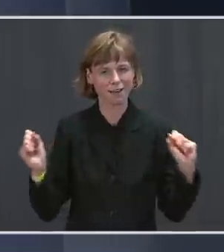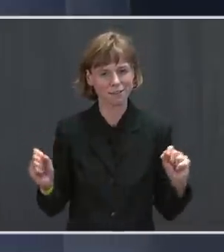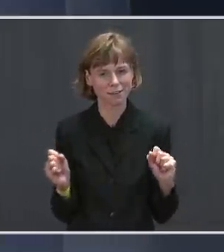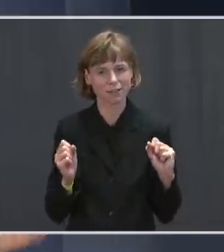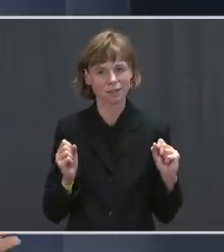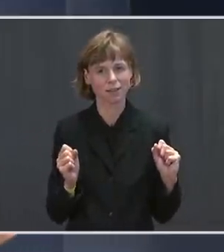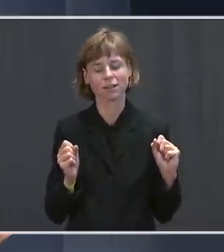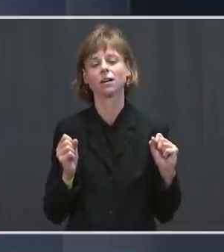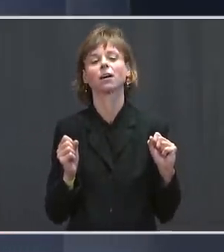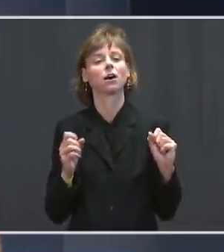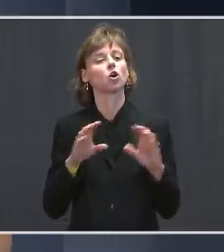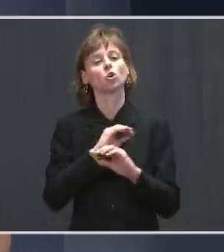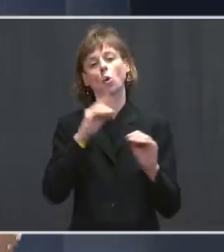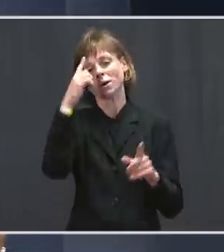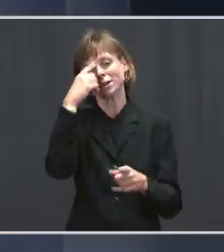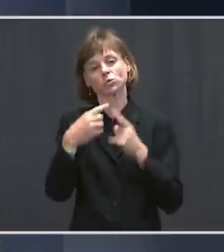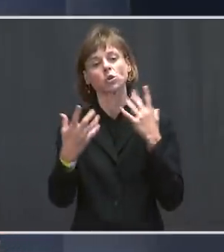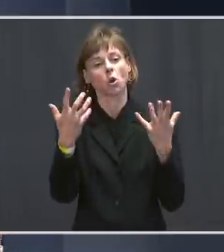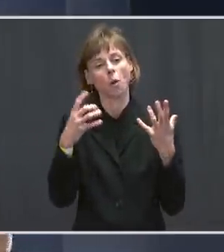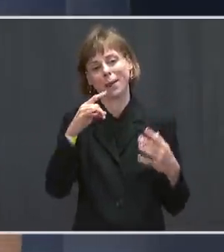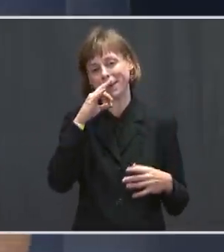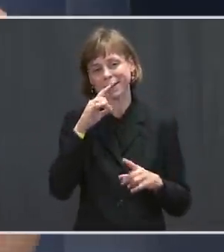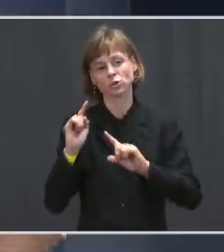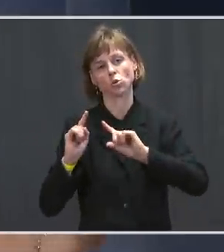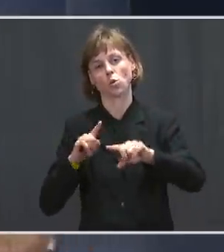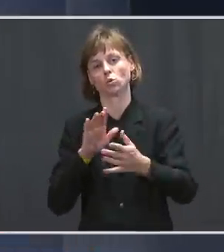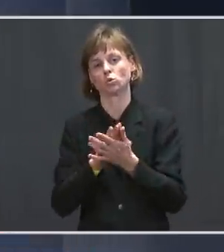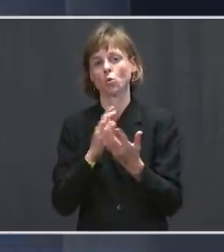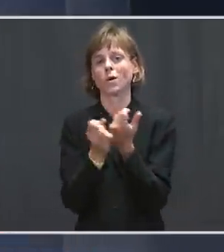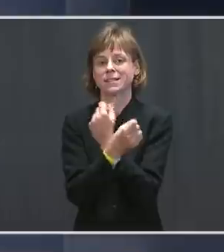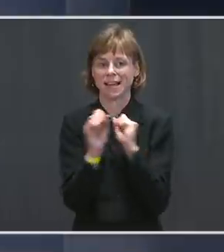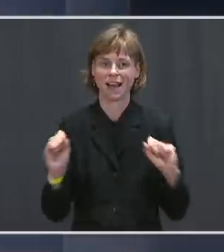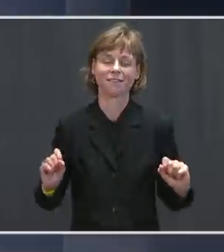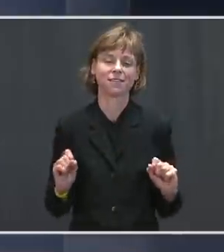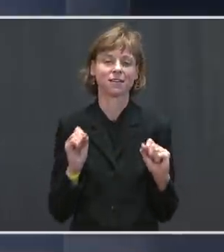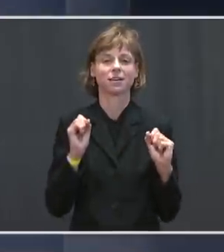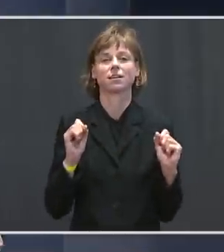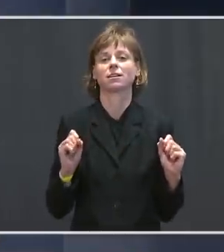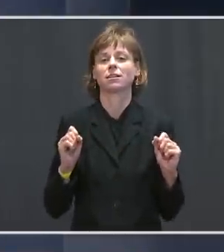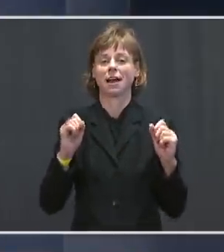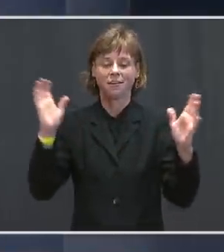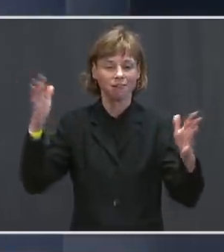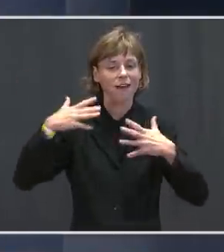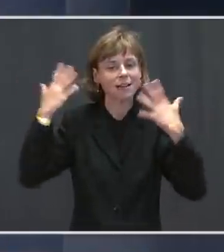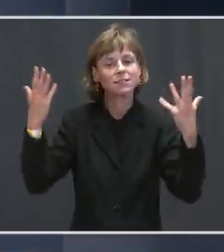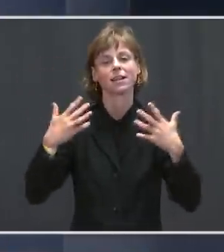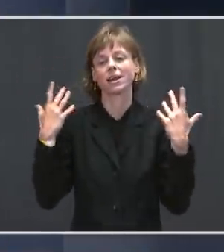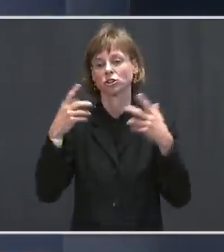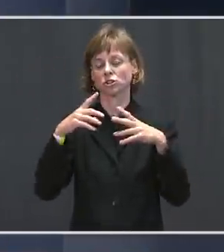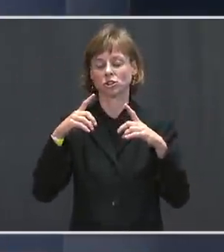in a safe environment where there's ventilation, where proper precautions are taken, whether it's masks or social distancing.